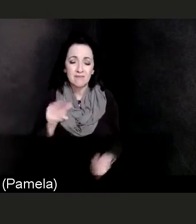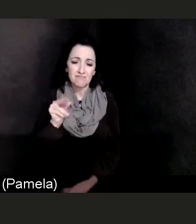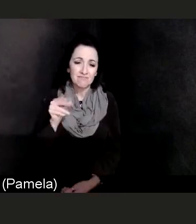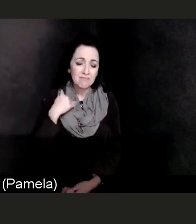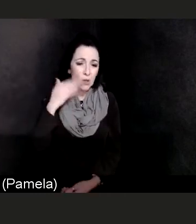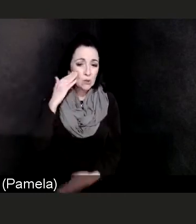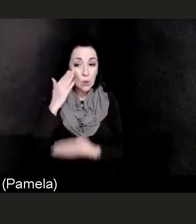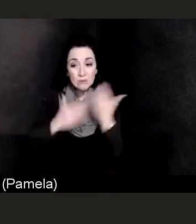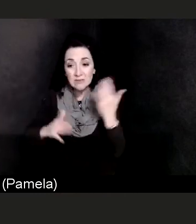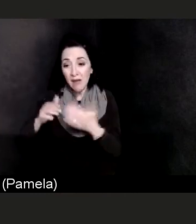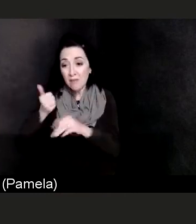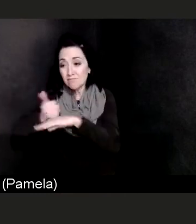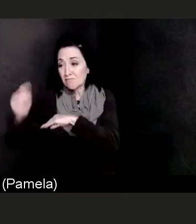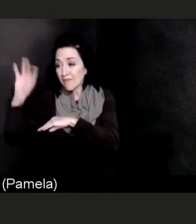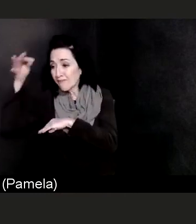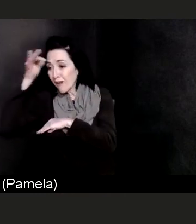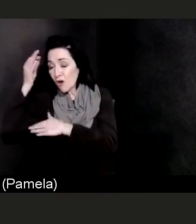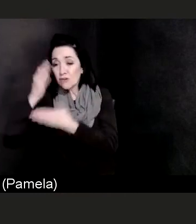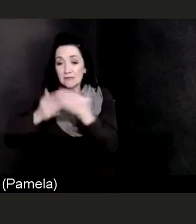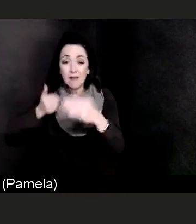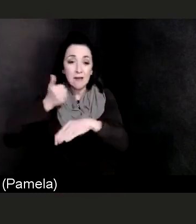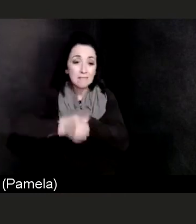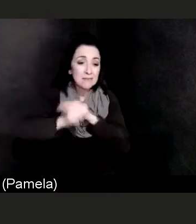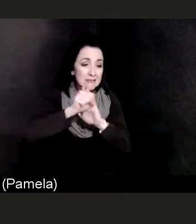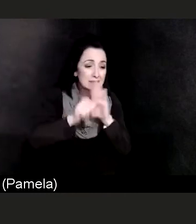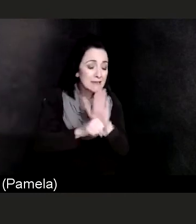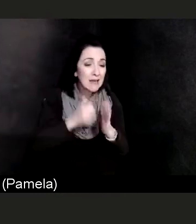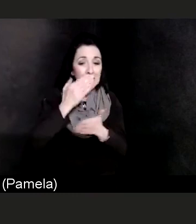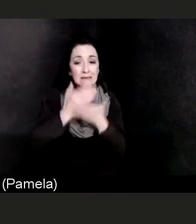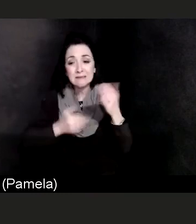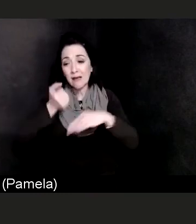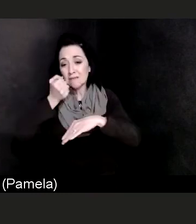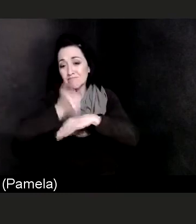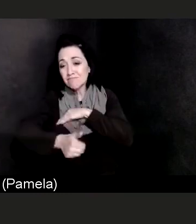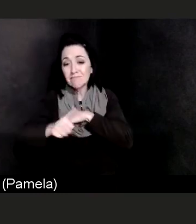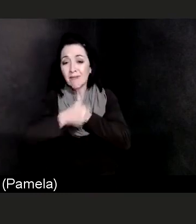that it's what Beebe Healthcare is struggling to do and working very hard to do.